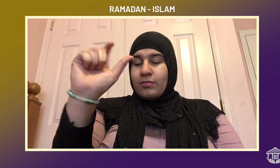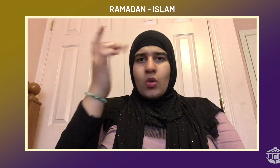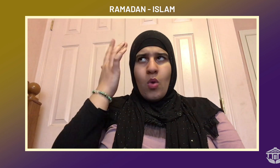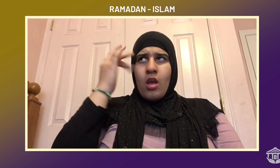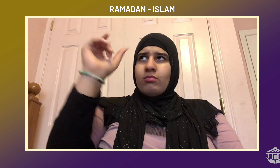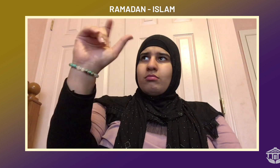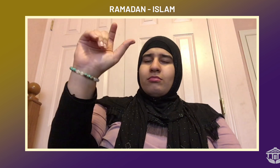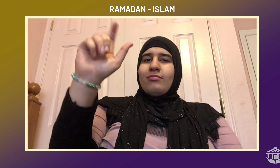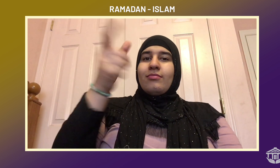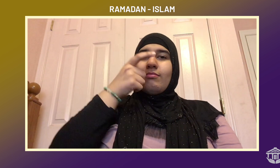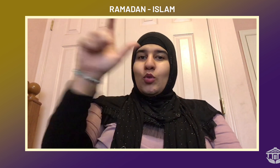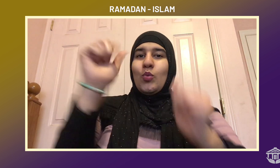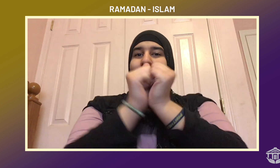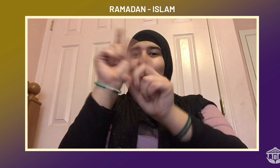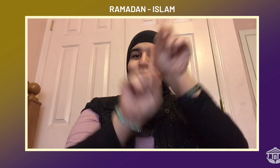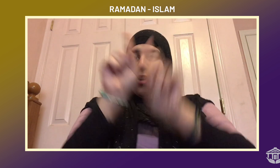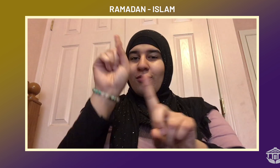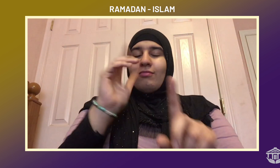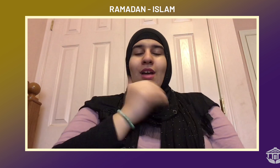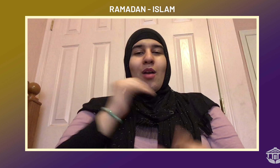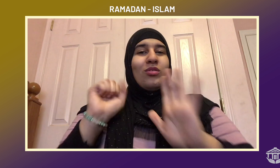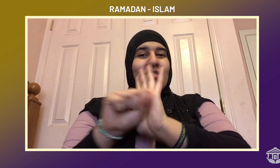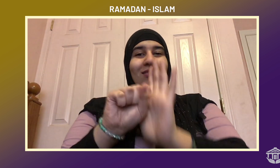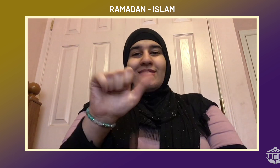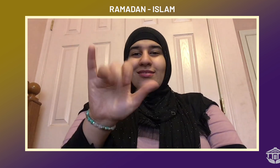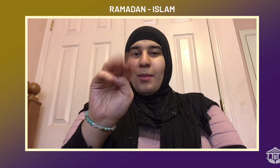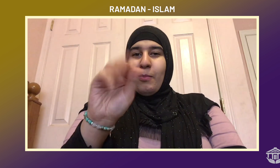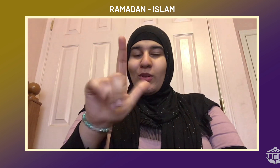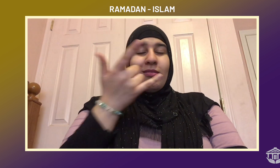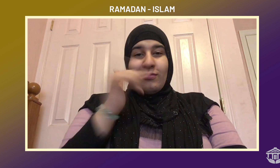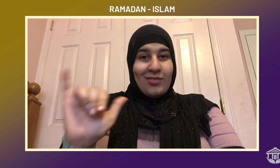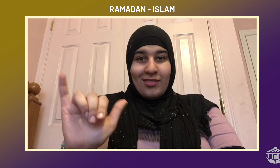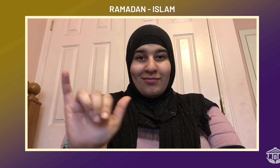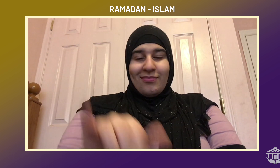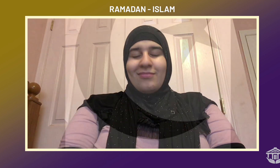is Islam. We use this hand shape in sign language to show Islam and this is why.